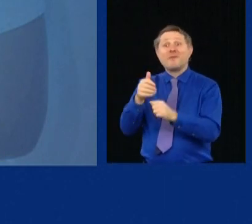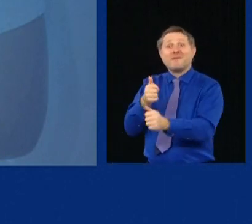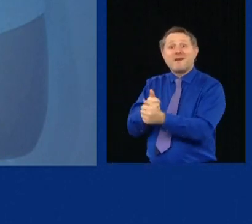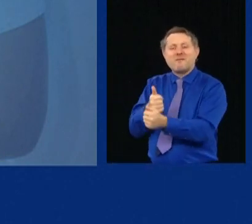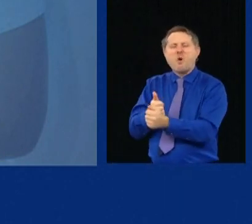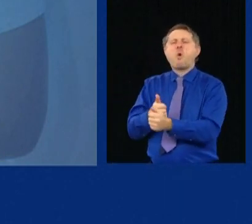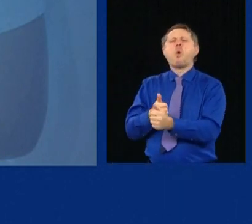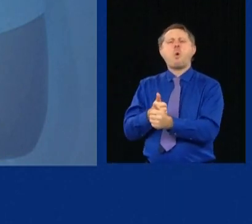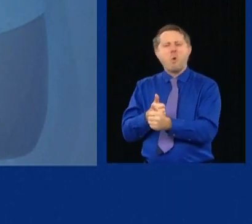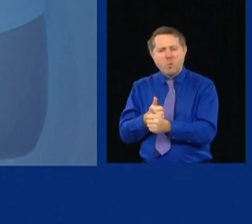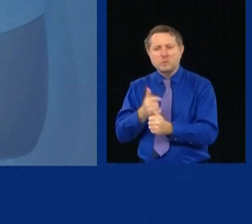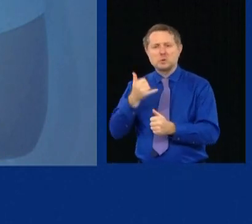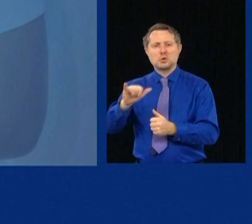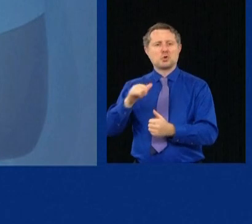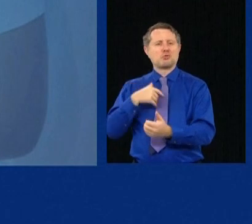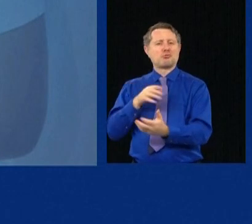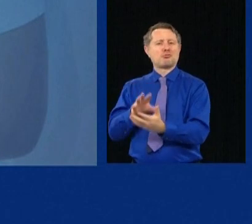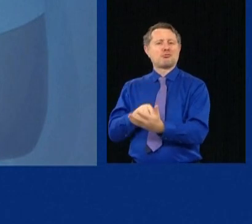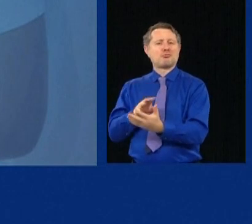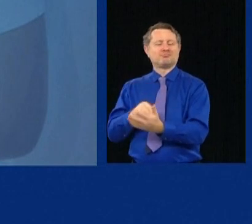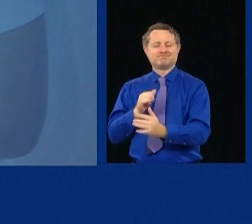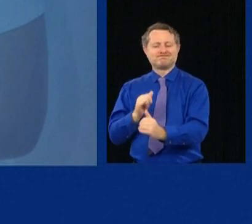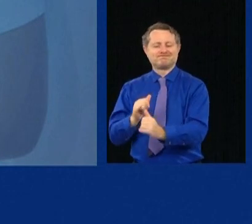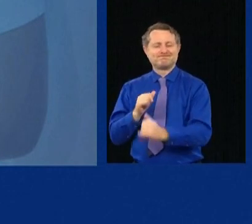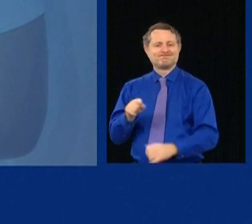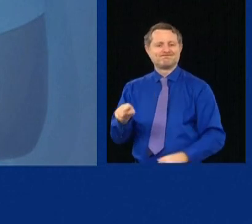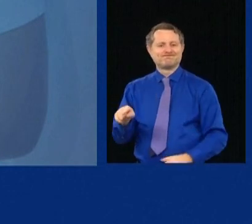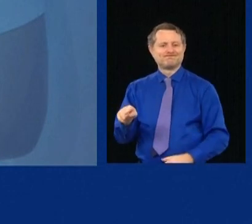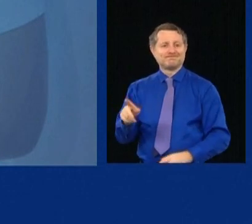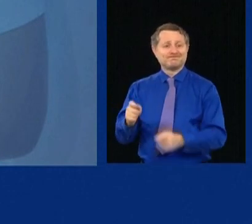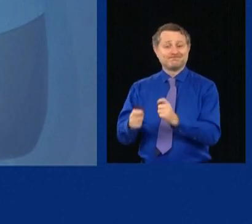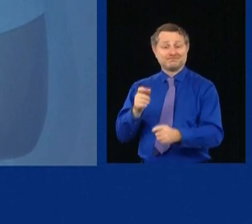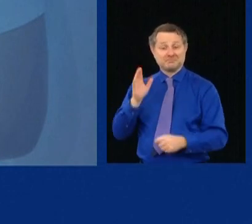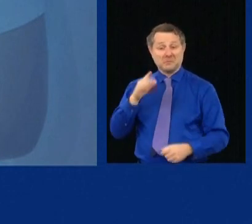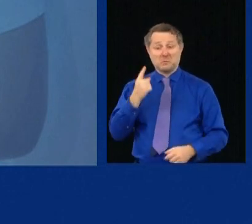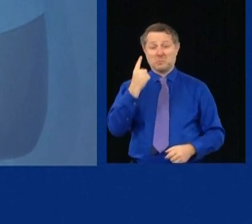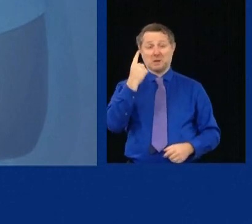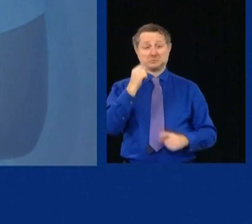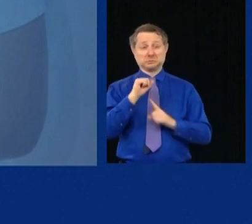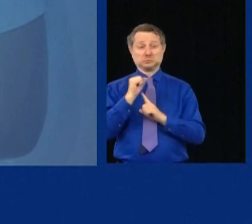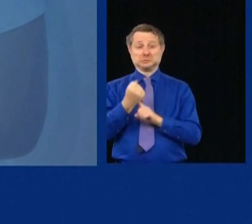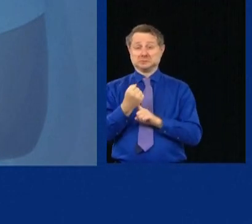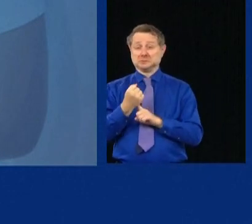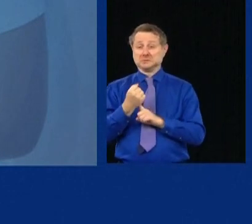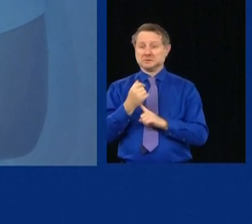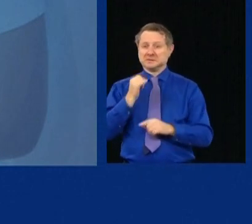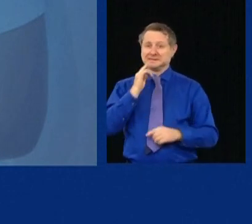CHANGE ON US AND WHILE WE'RE